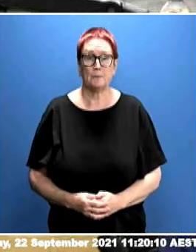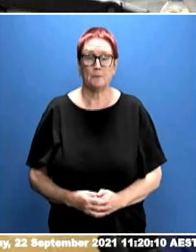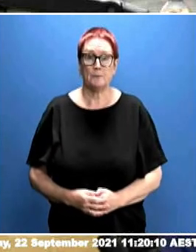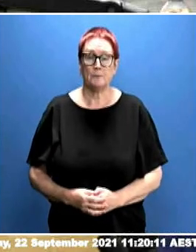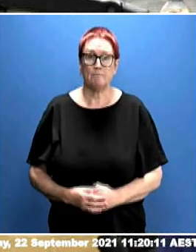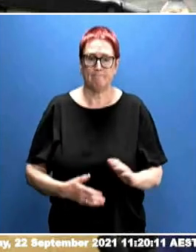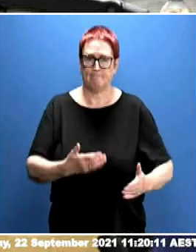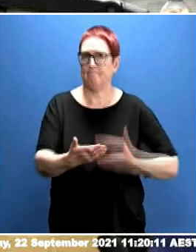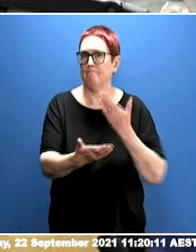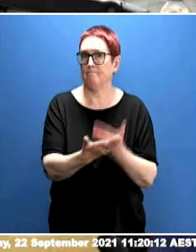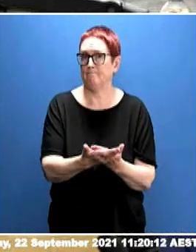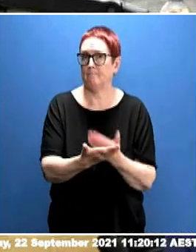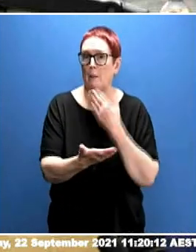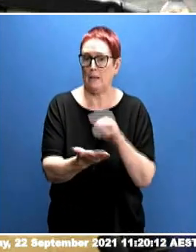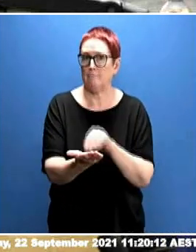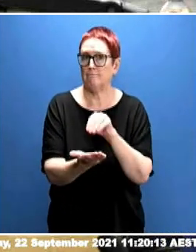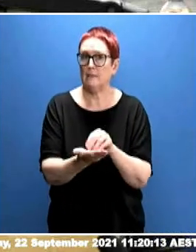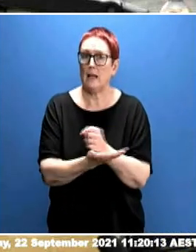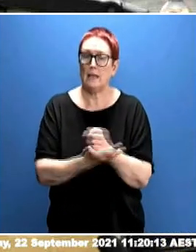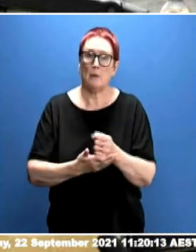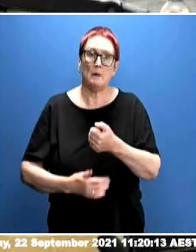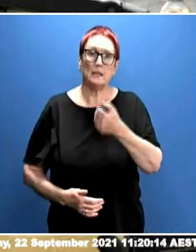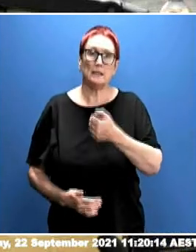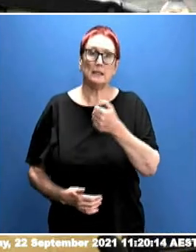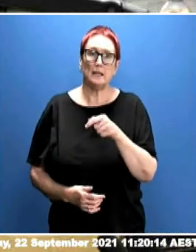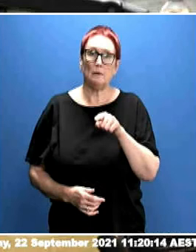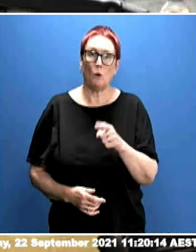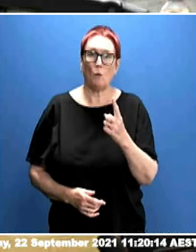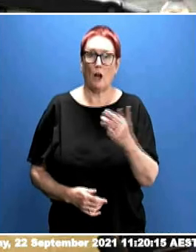tender that statement and ask that it be marked as exhibit 16.19, Chair.